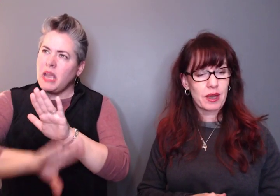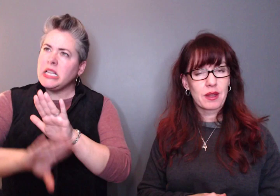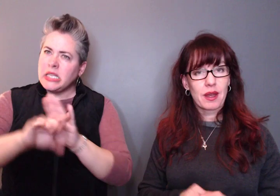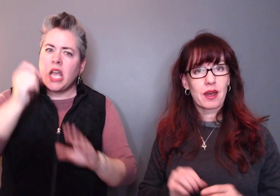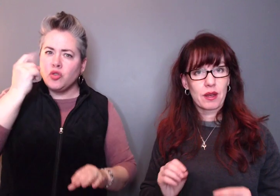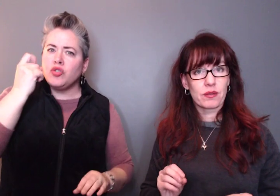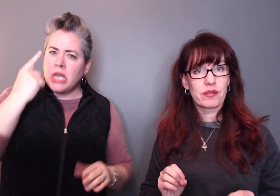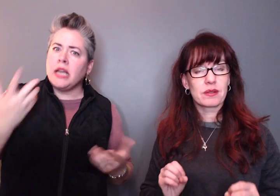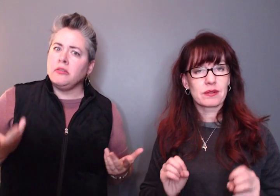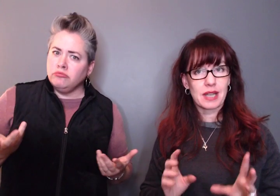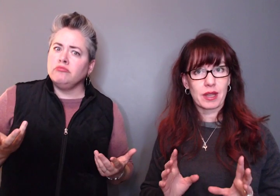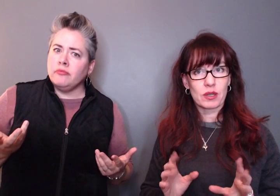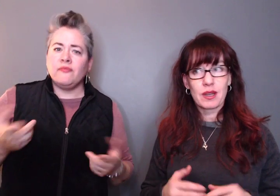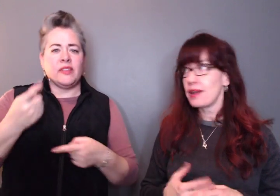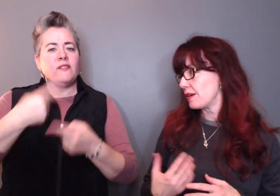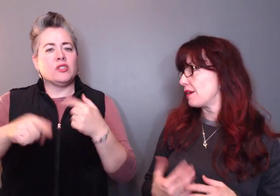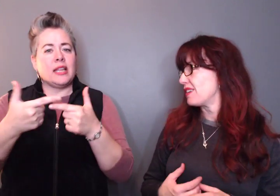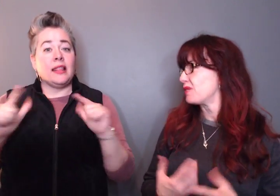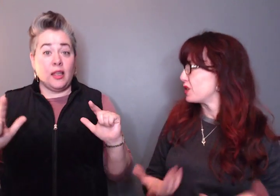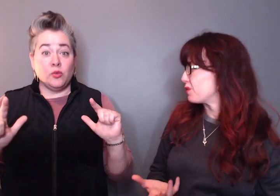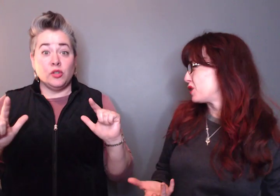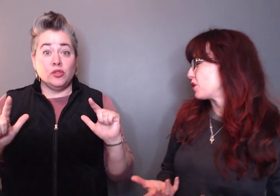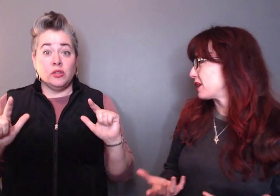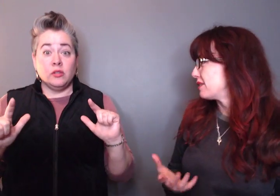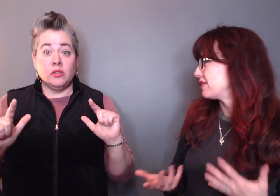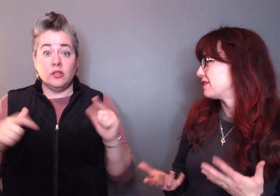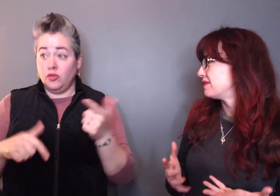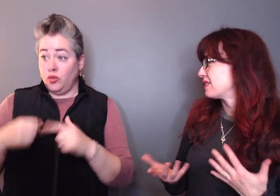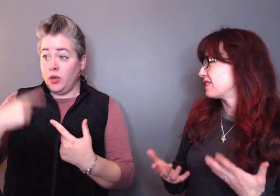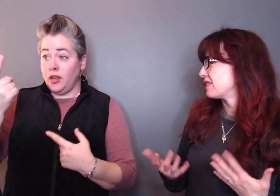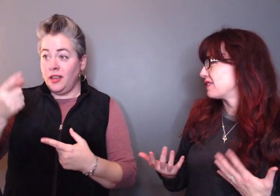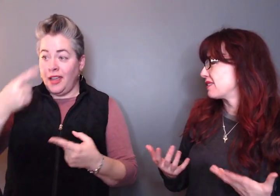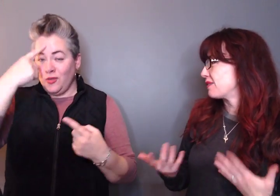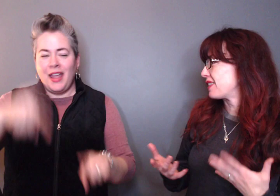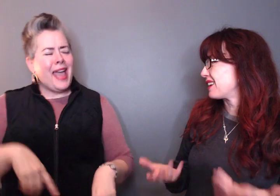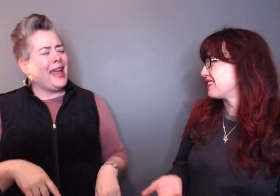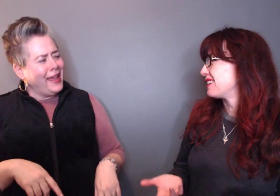of sign language. Would you agree with that?